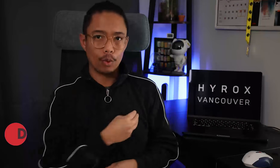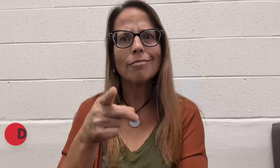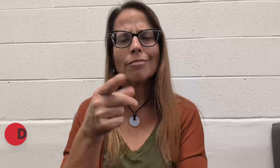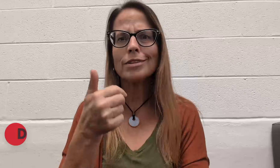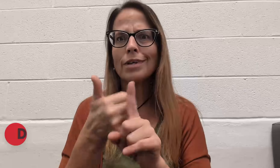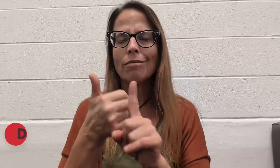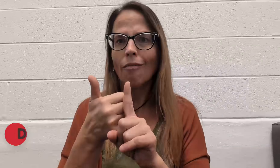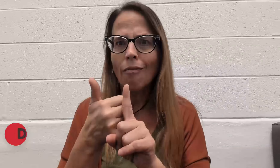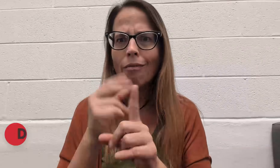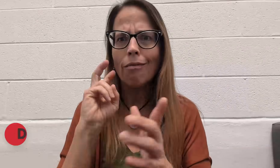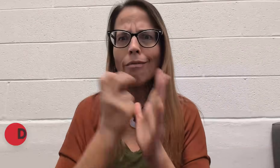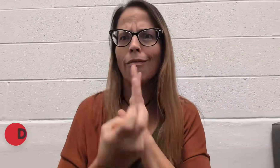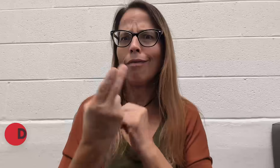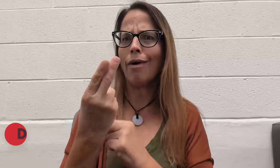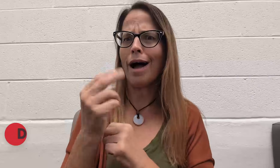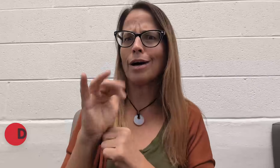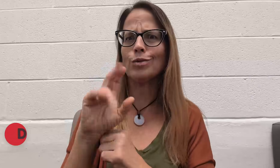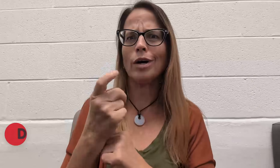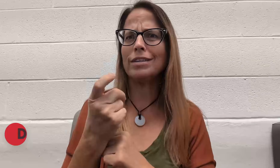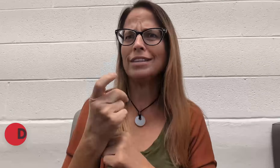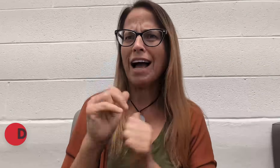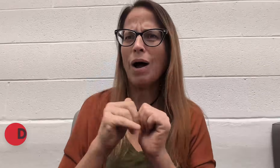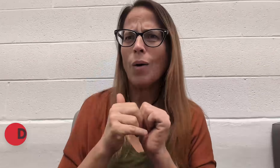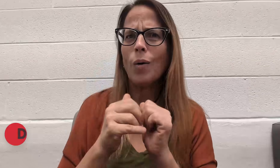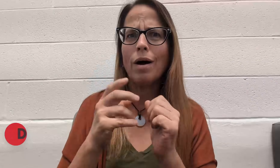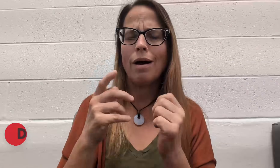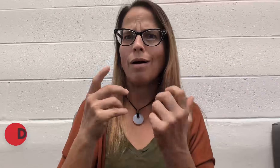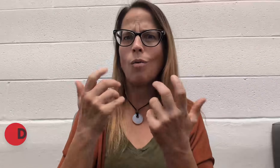How did you learn or get involved in HYROX,